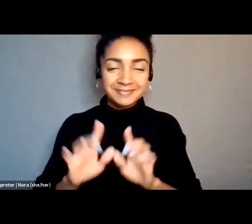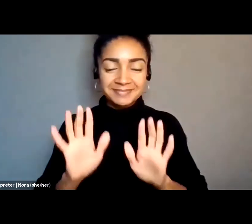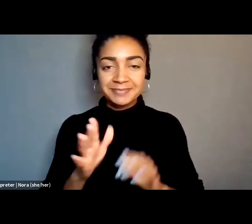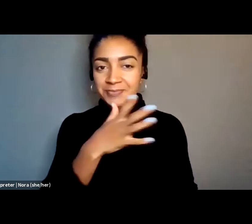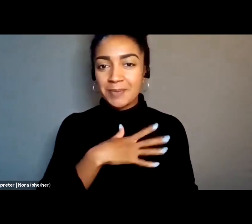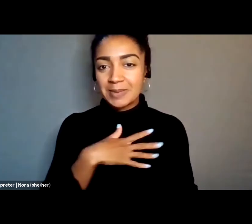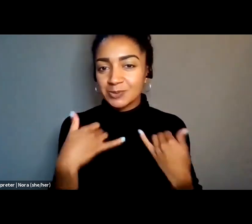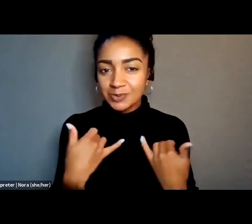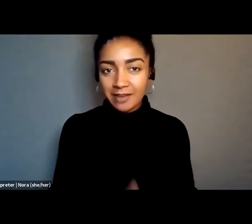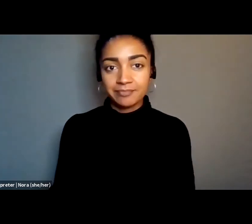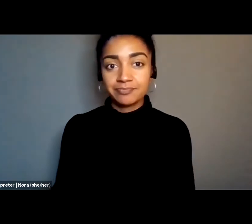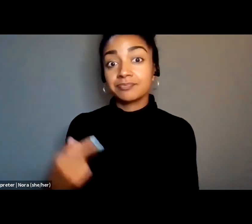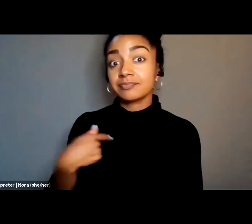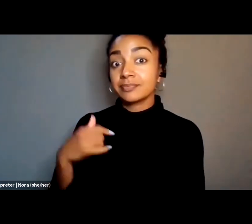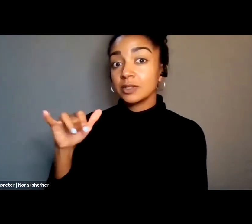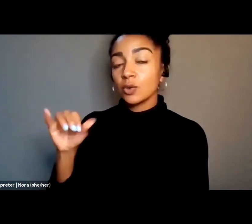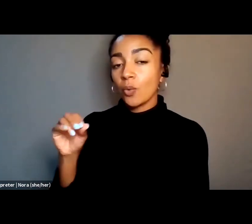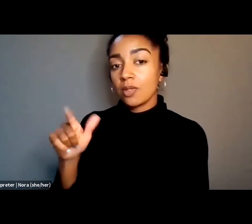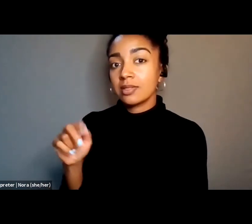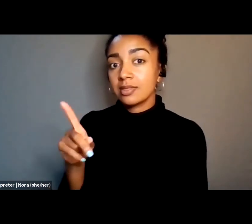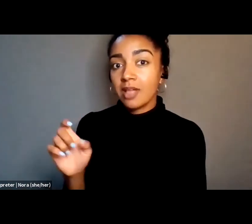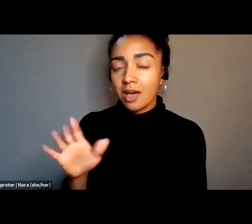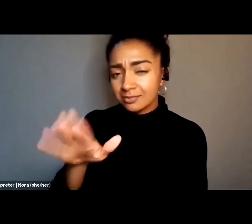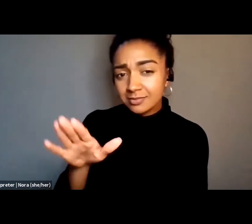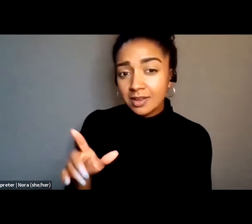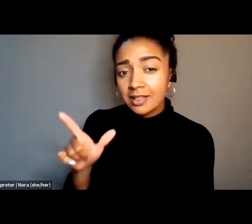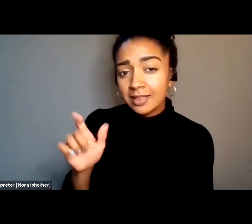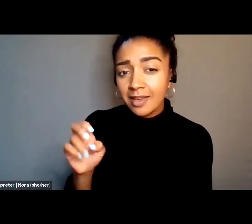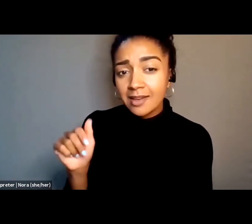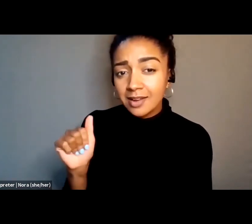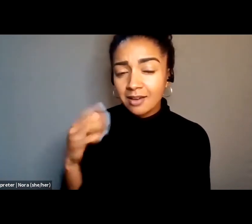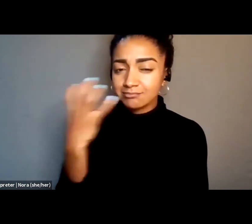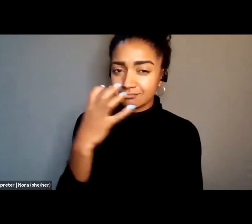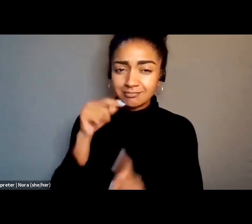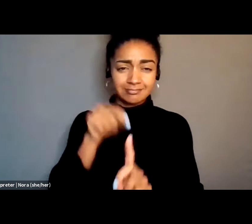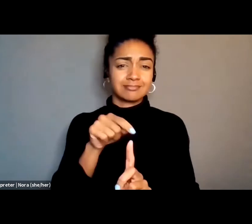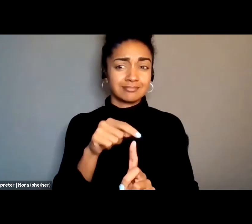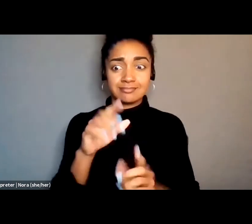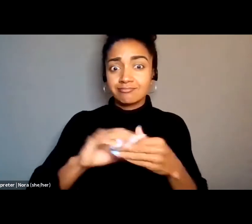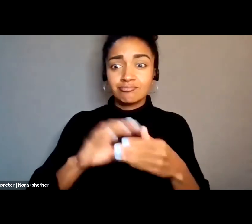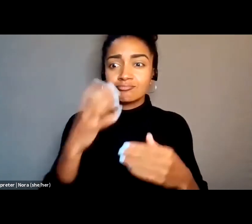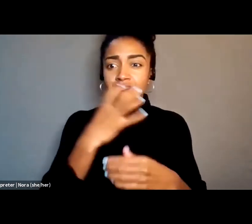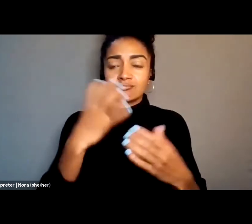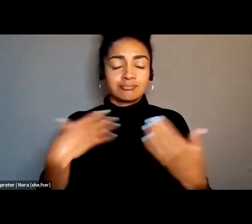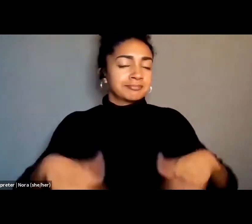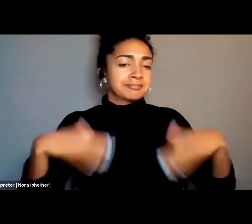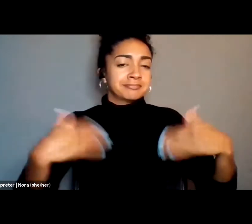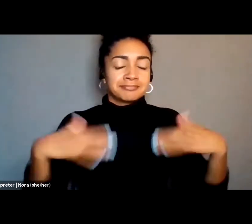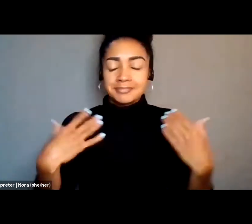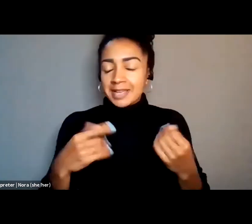This is Yolande, LeAnna, this is so terrific. This is just such an inspiration. So, thank you very much,